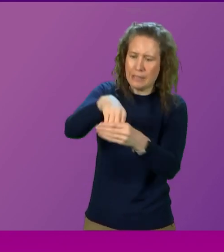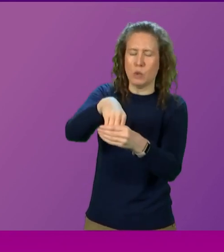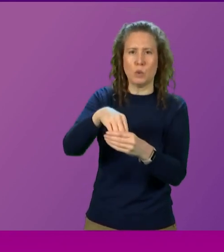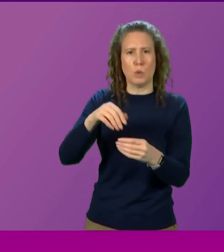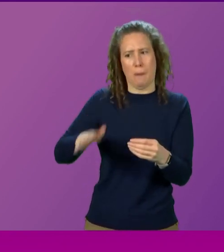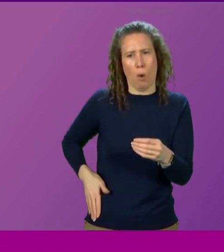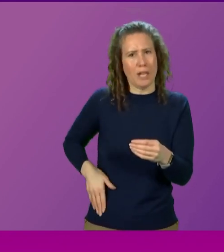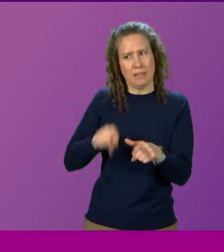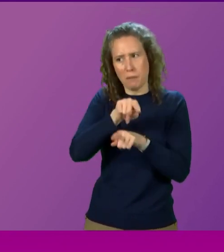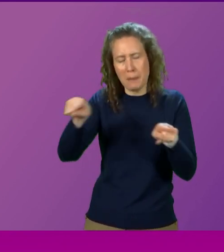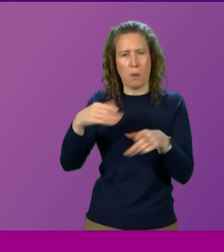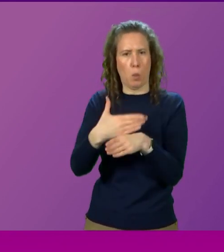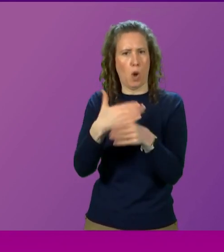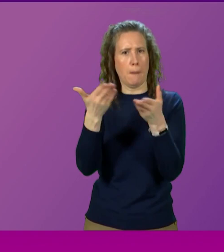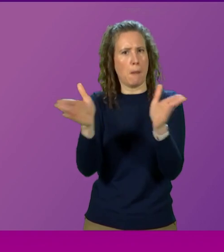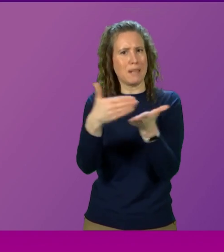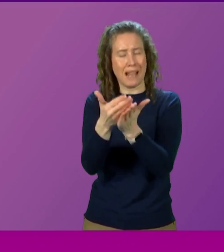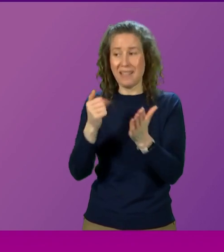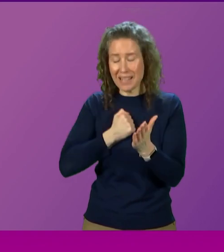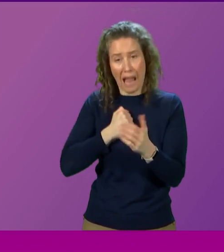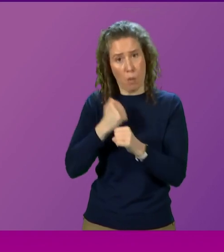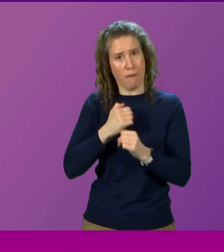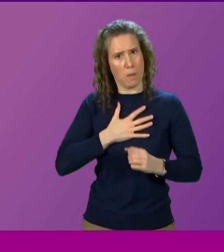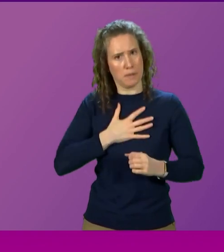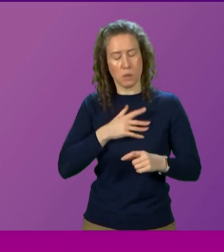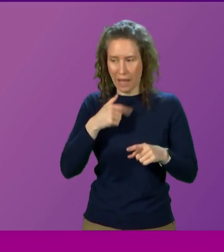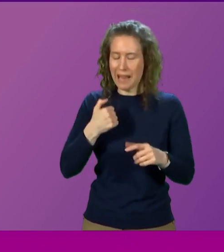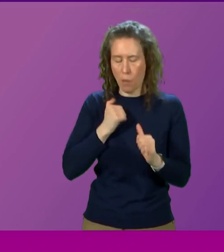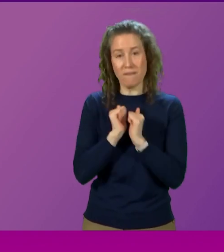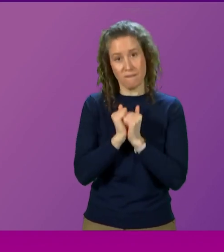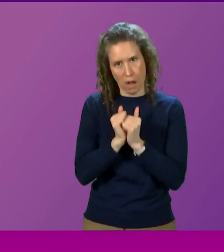sector workers, because that is the kind of Government that we are and that represents our values.